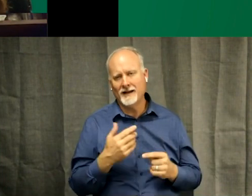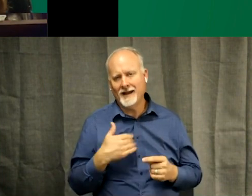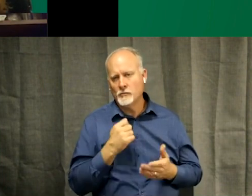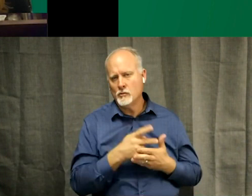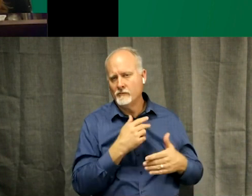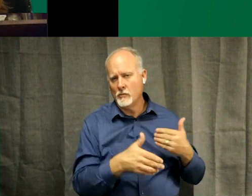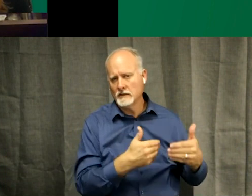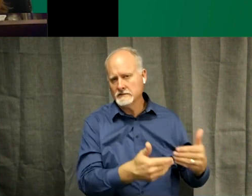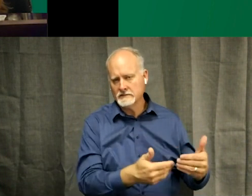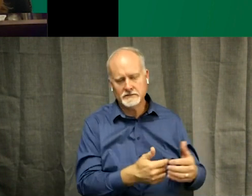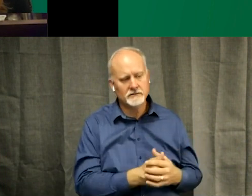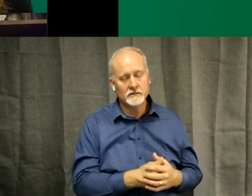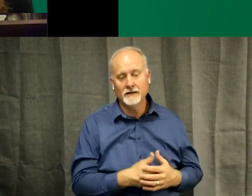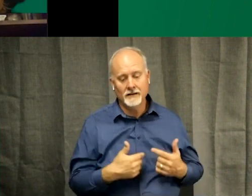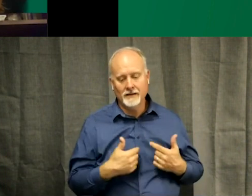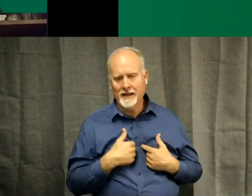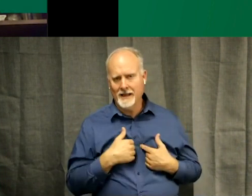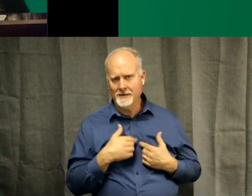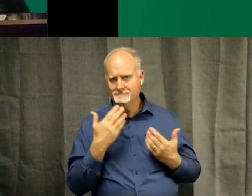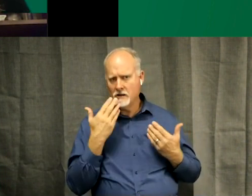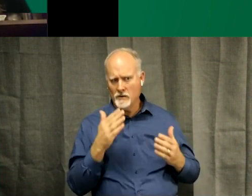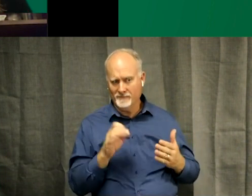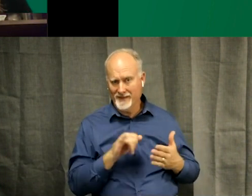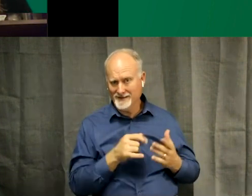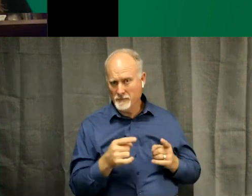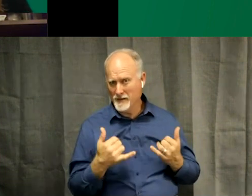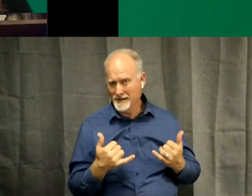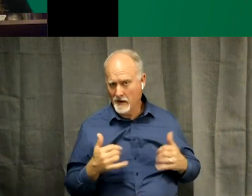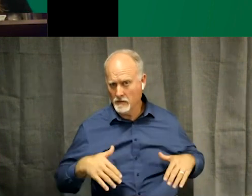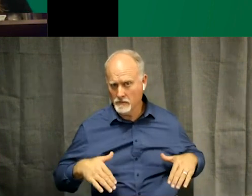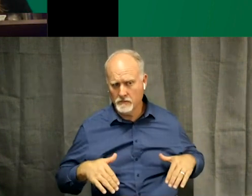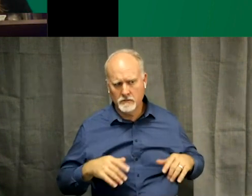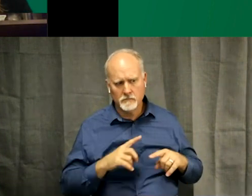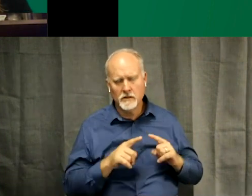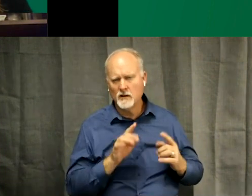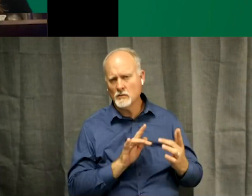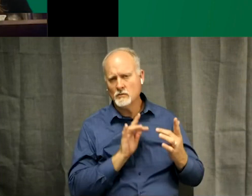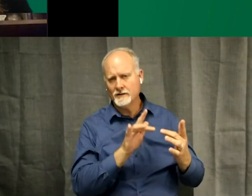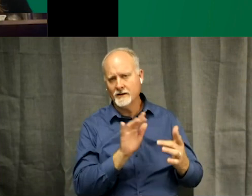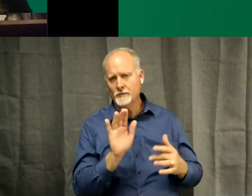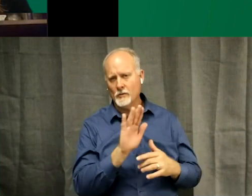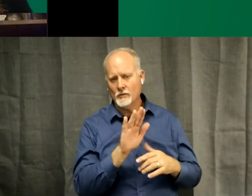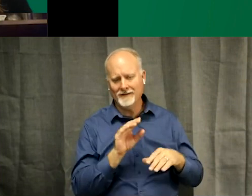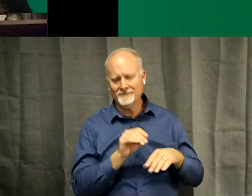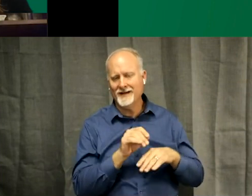i'm not aware that that's happening right now but reach out to your advisor to get help with